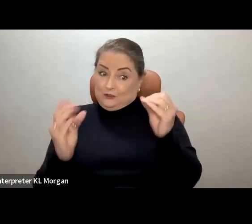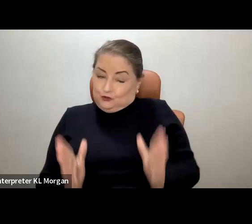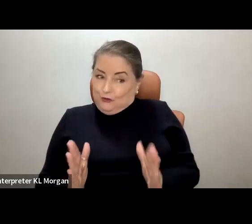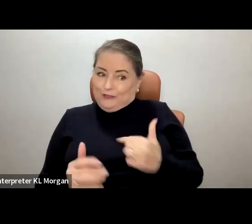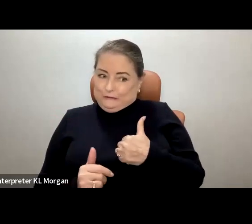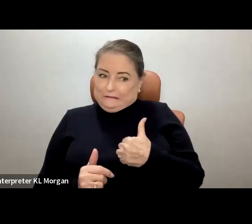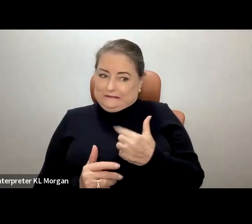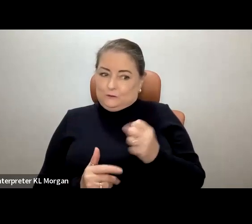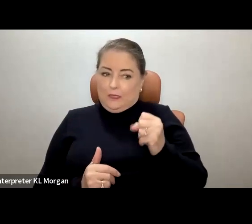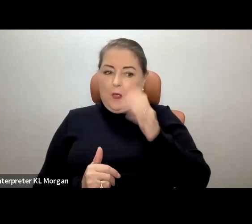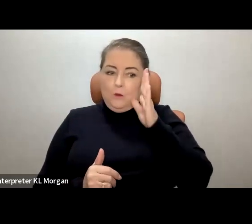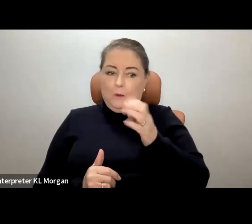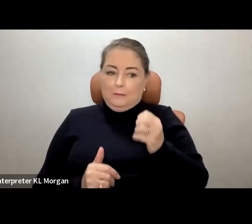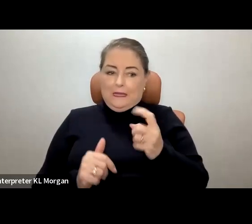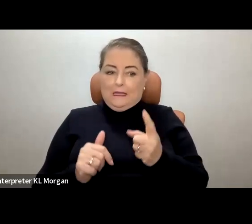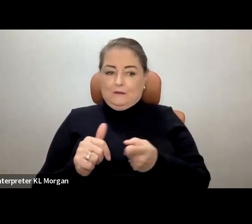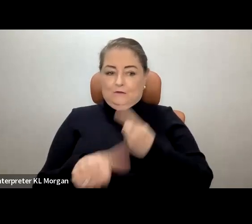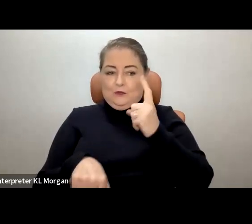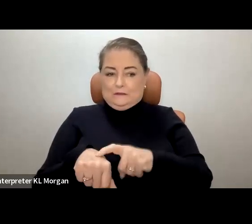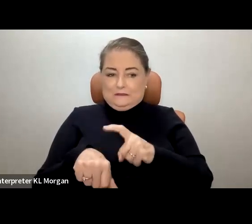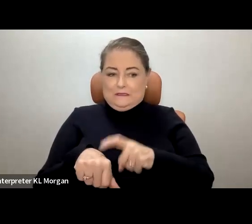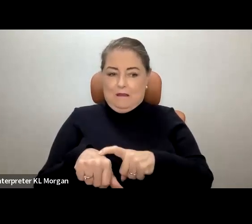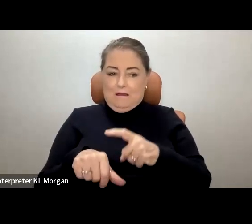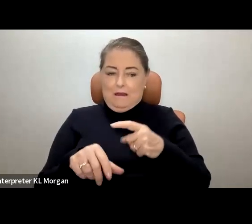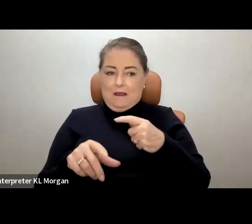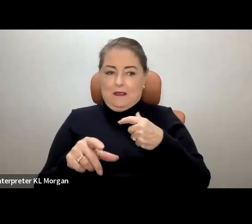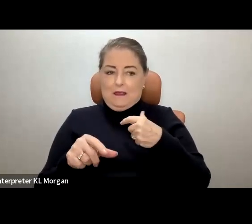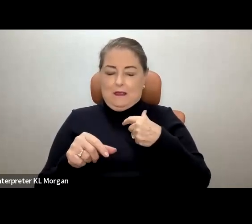that will be the first time when I'm actually seeing how